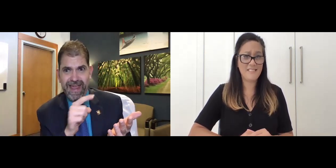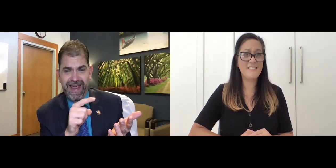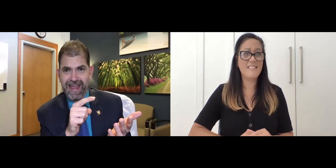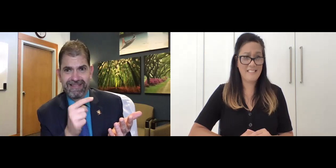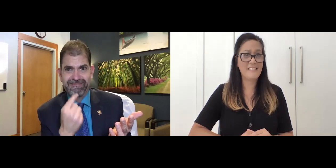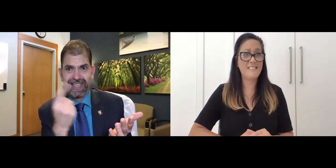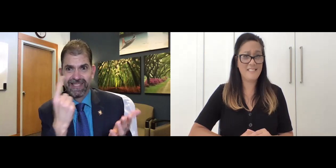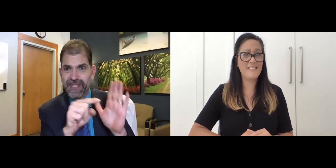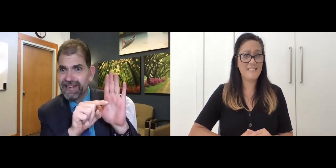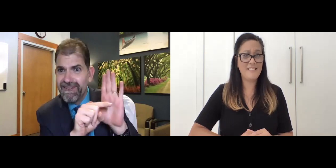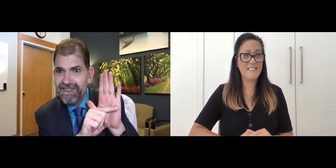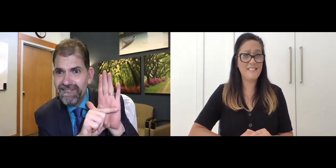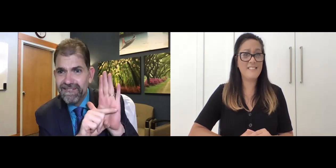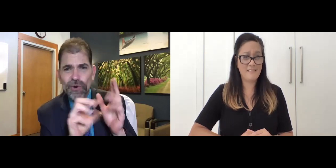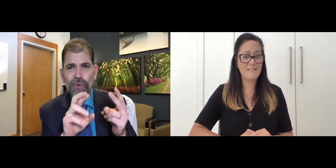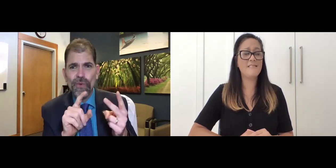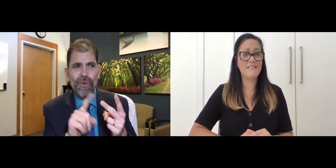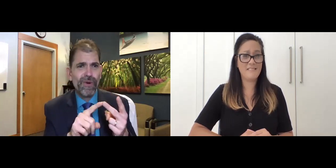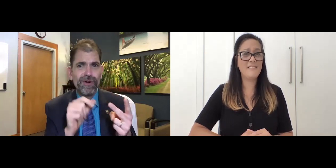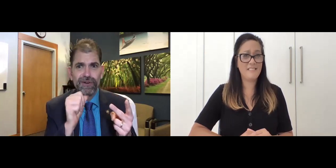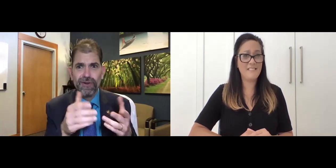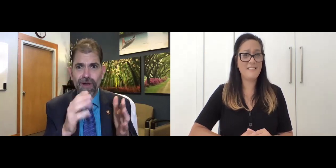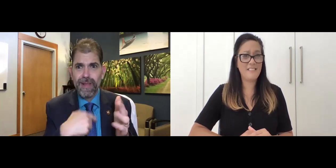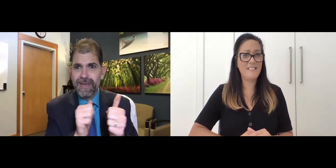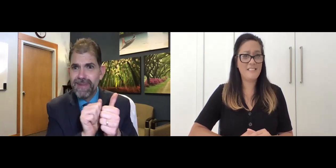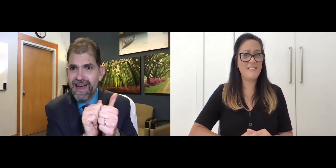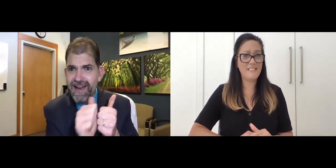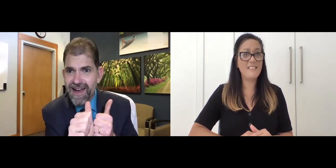They weren't used to having a deaf person or an interpreter in their class